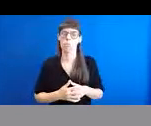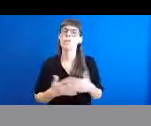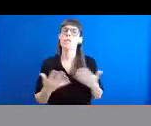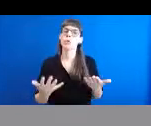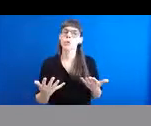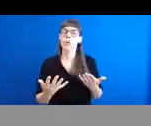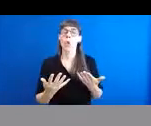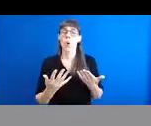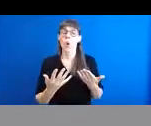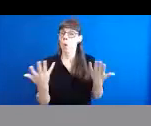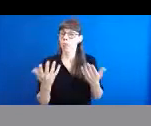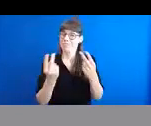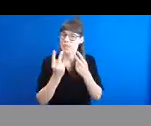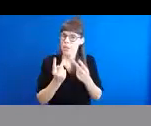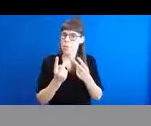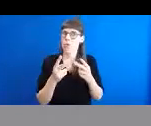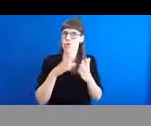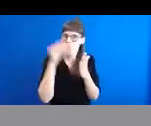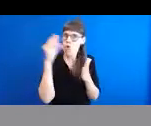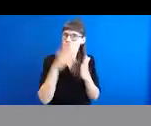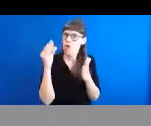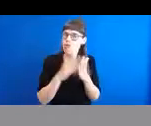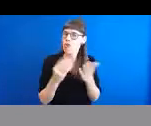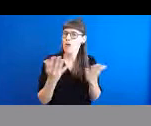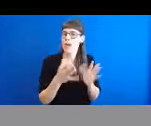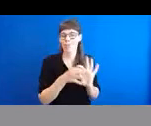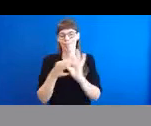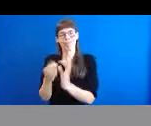into account and many of these aspects are interconnected. Let me finish